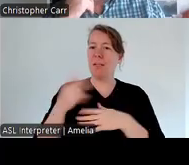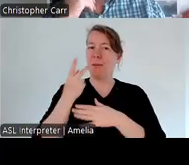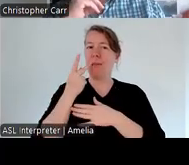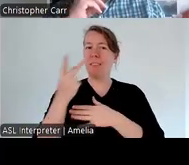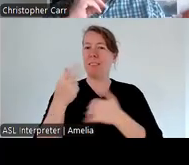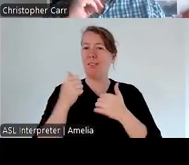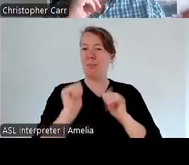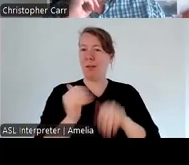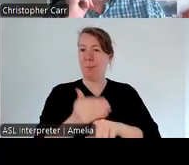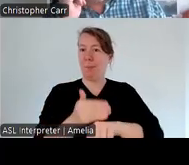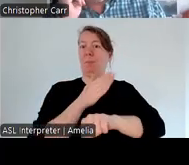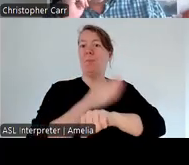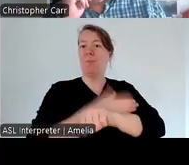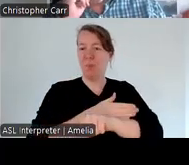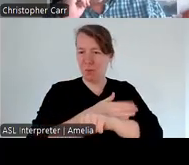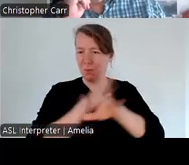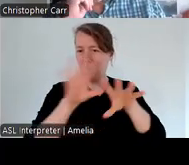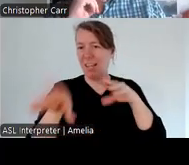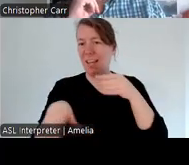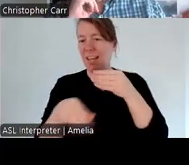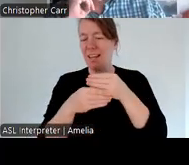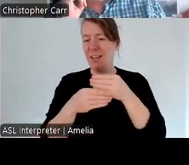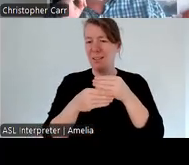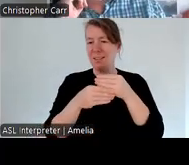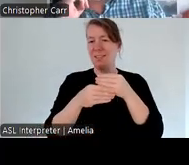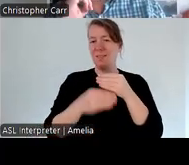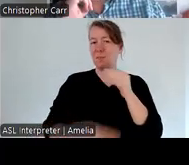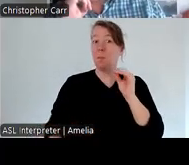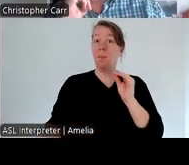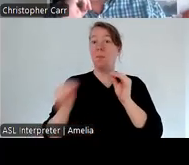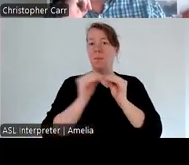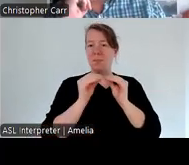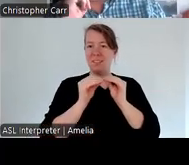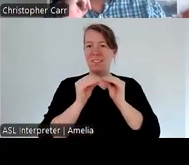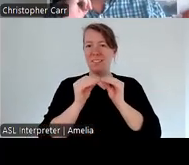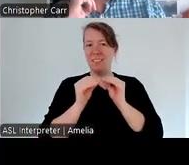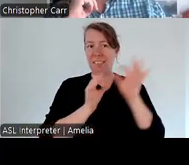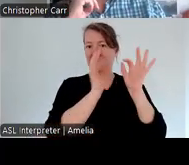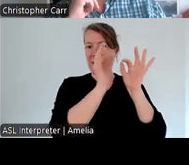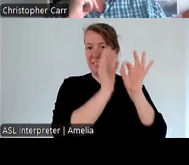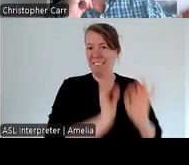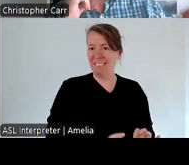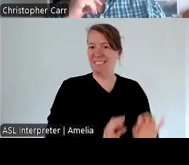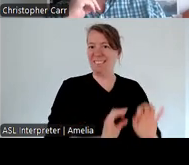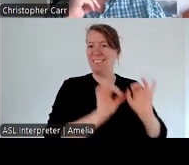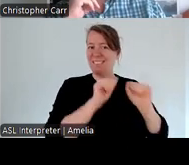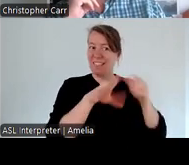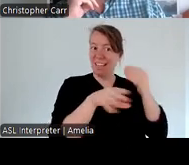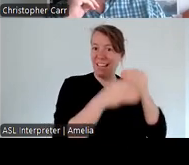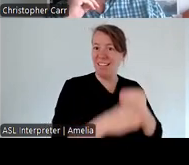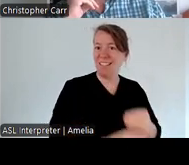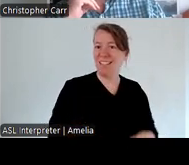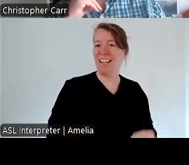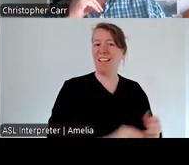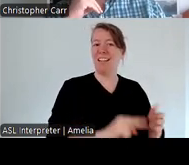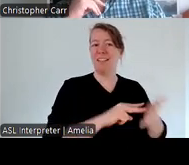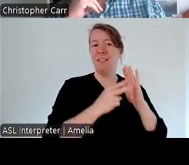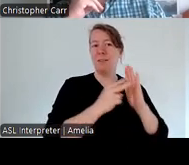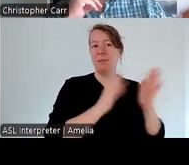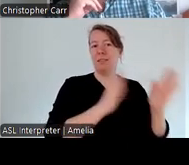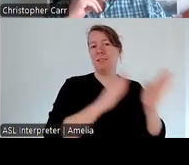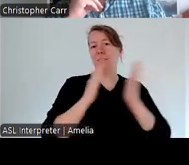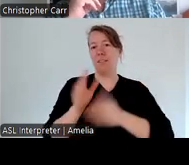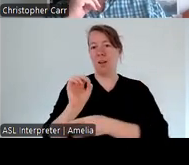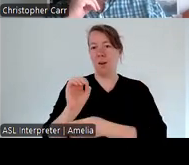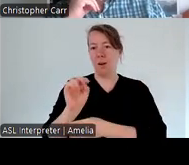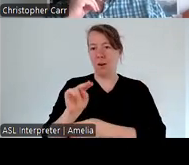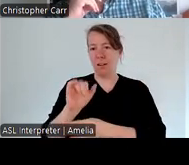and add more, you know, values in here and add to the ONIX. So it's definitely a work in progress.